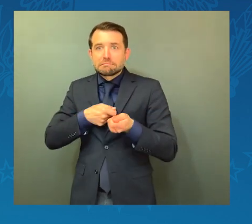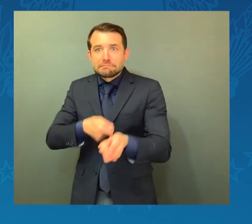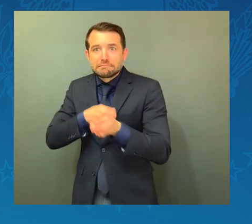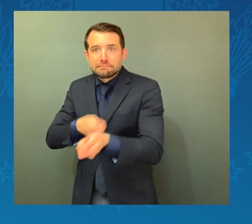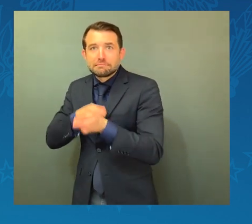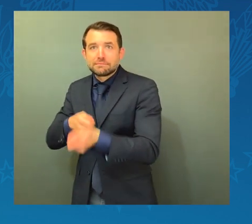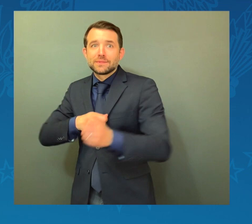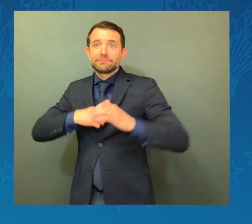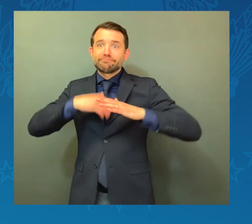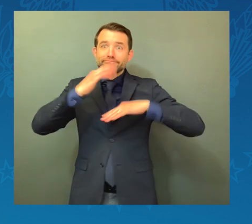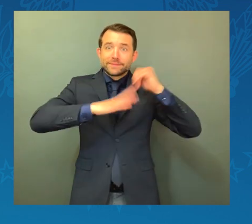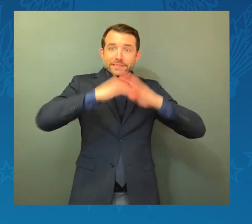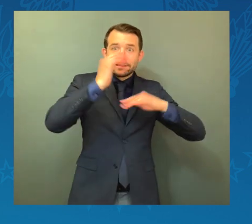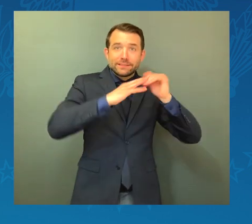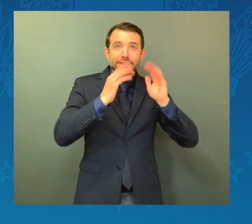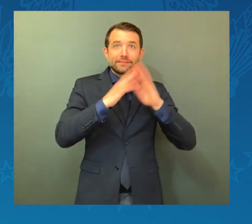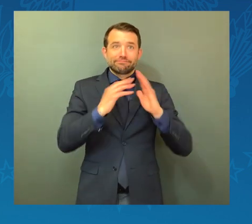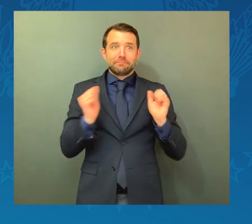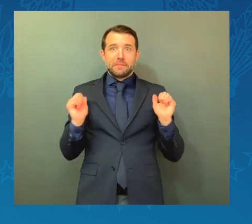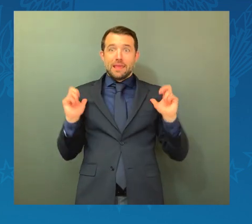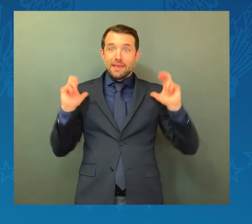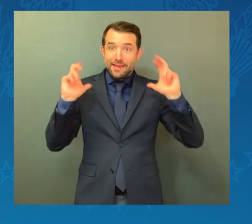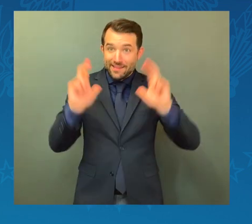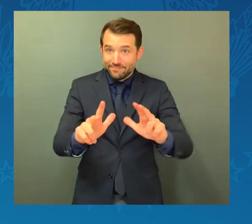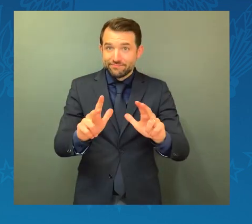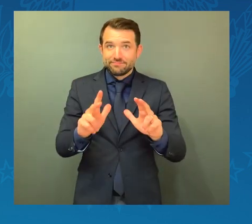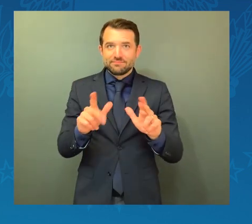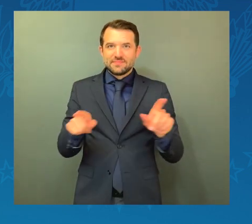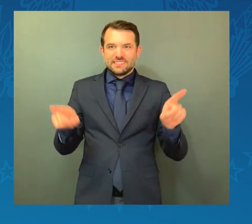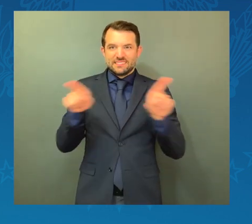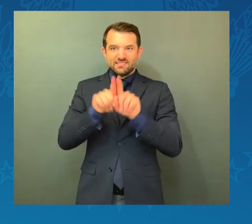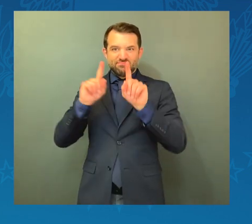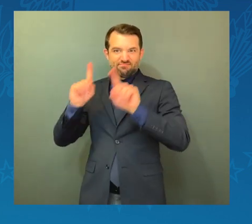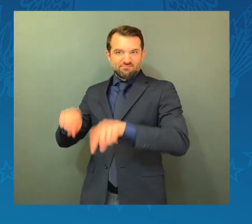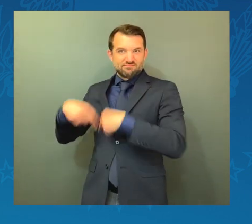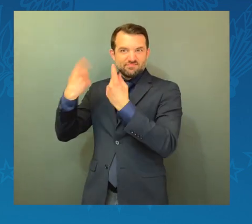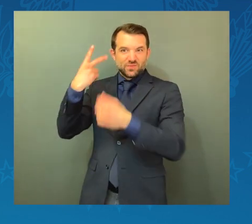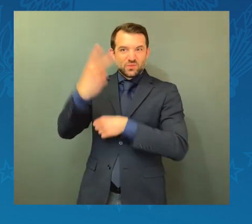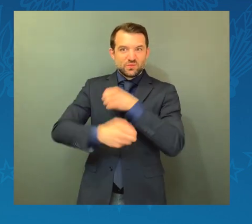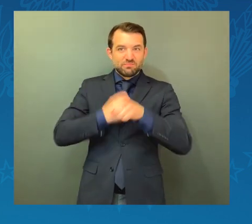like so many communities around our nation, you have faced incredible challenges.